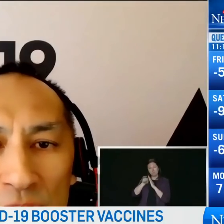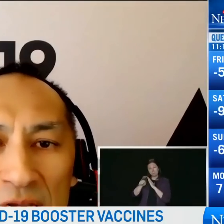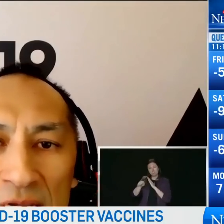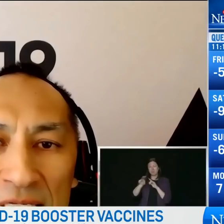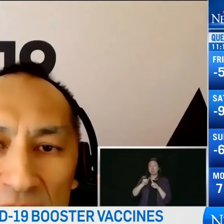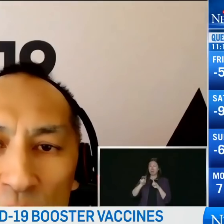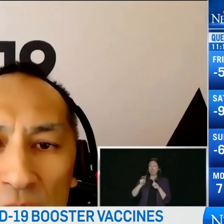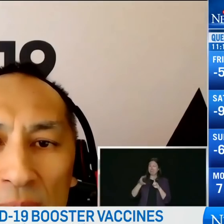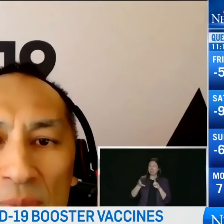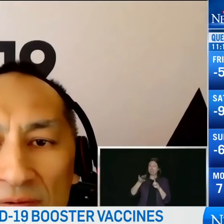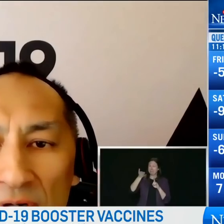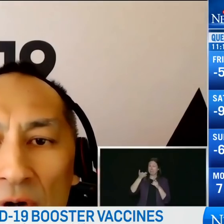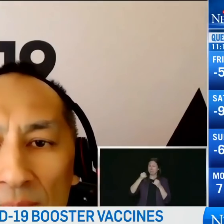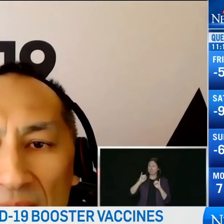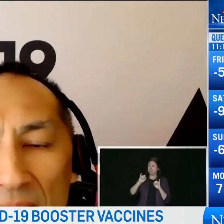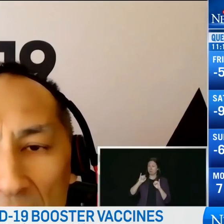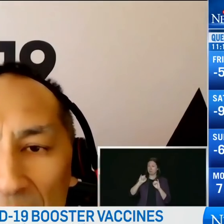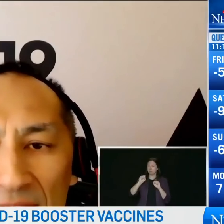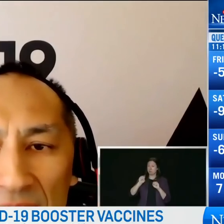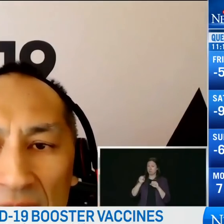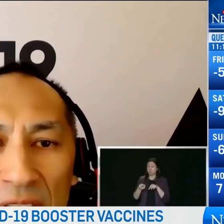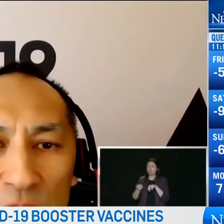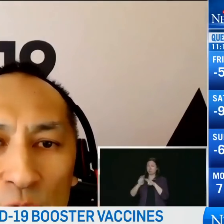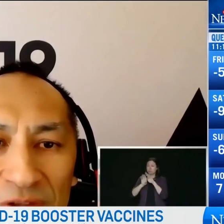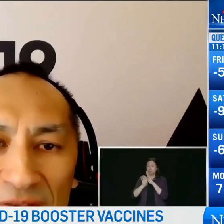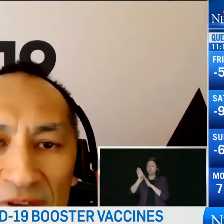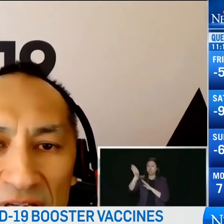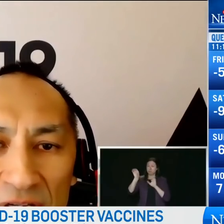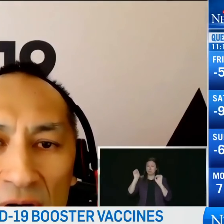CURRENTLY, SEVERE ILLNESS TRENDS HAVE LEVELED OFF BUT ARE STILL